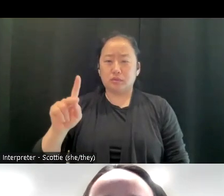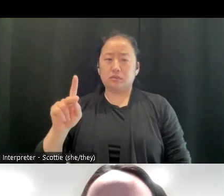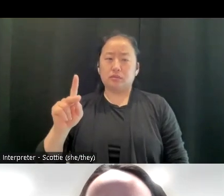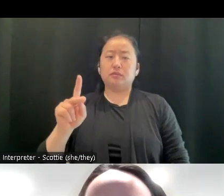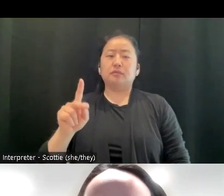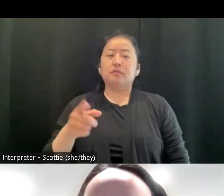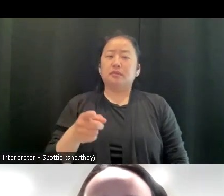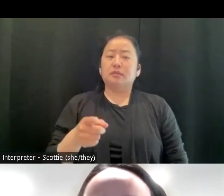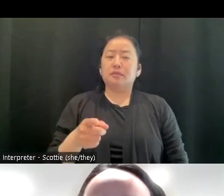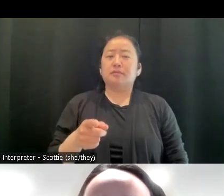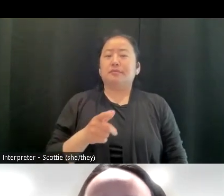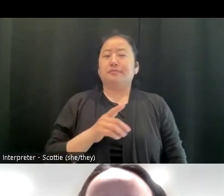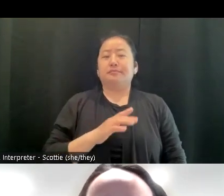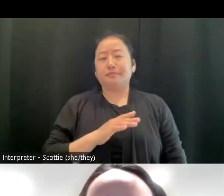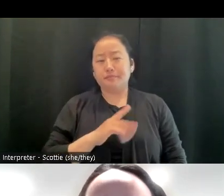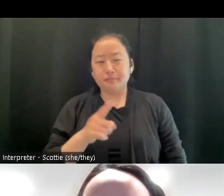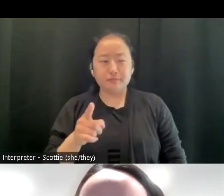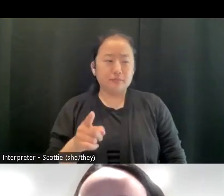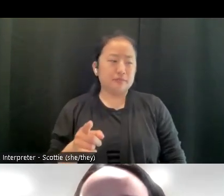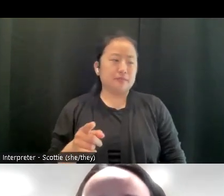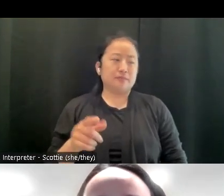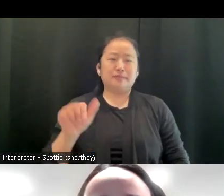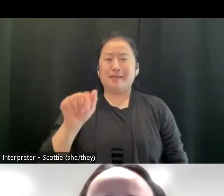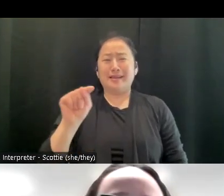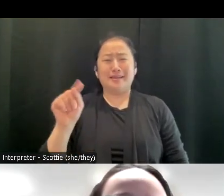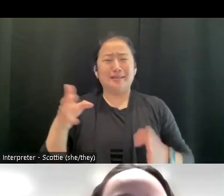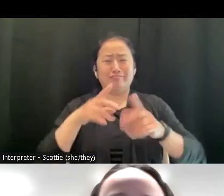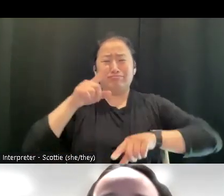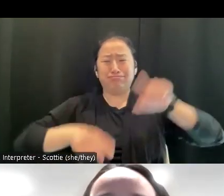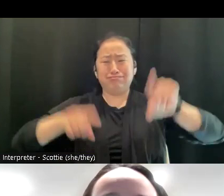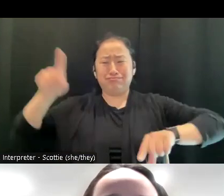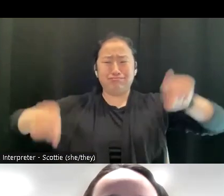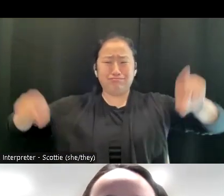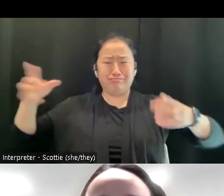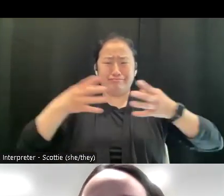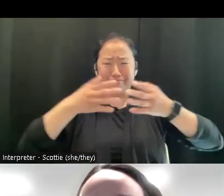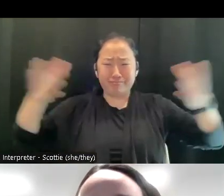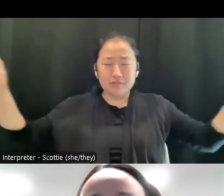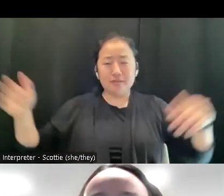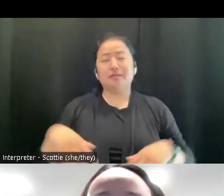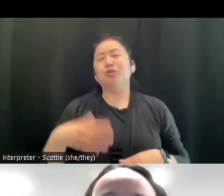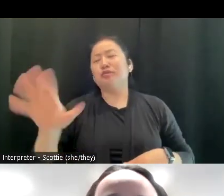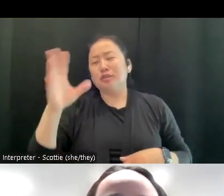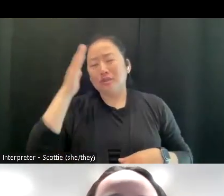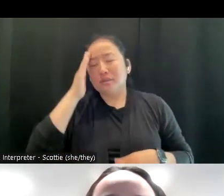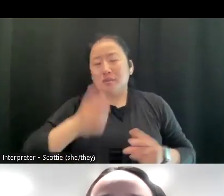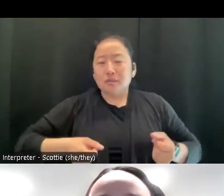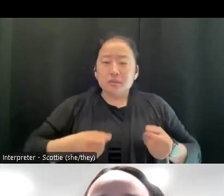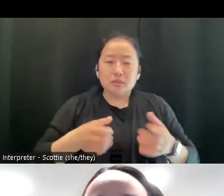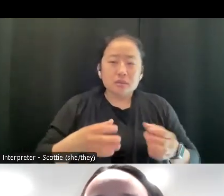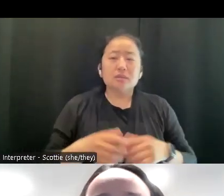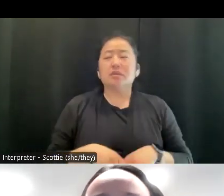a vast world in terms of assistive technology. People have seen wheelchairs or experienced even